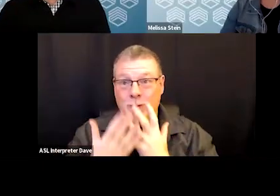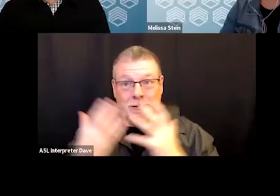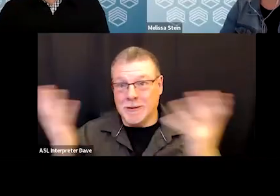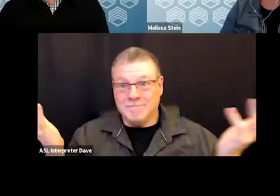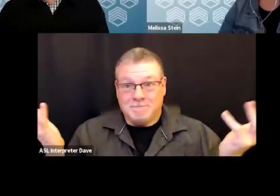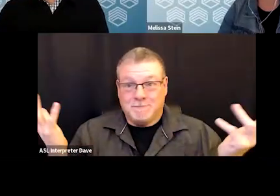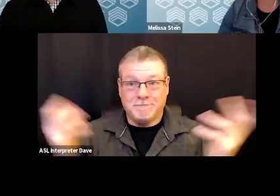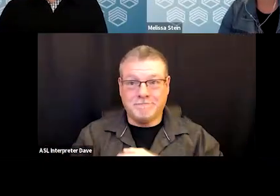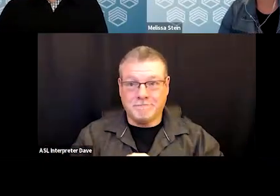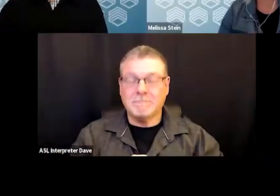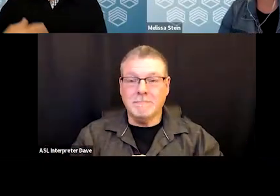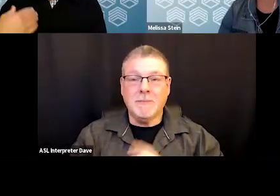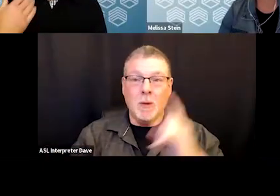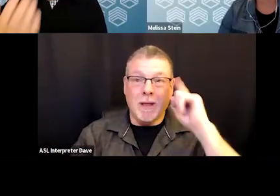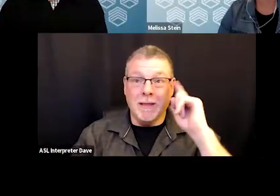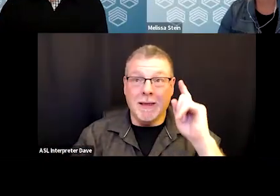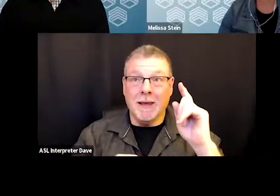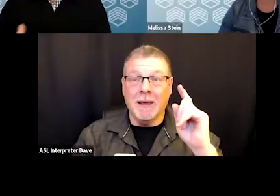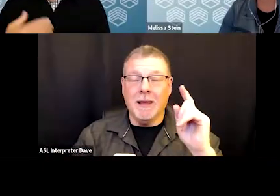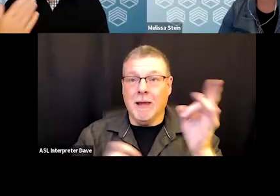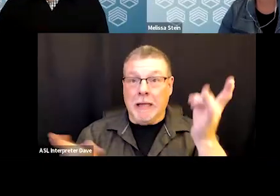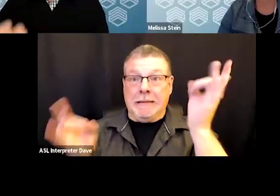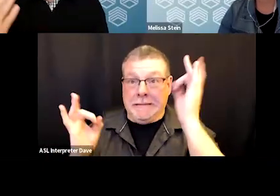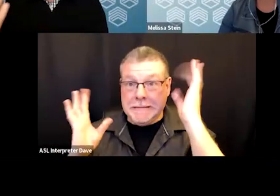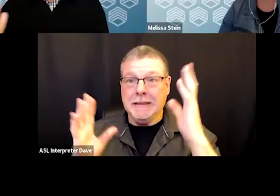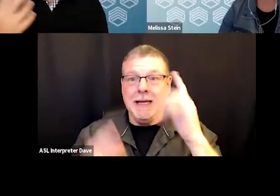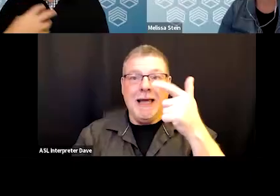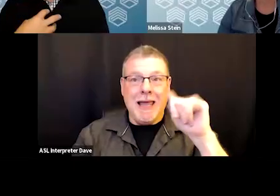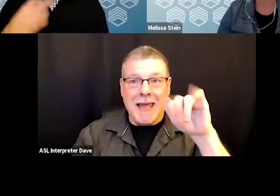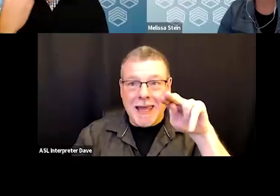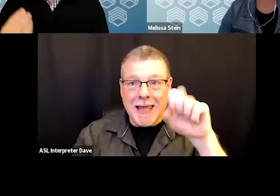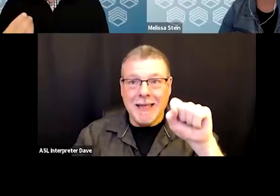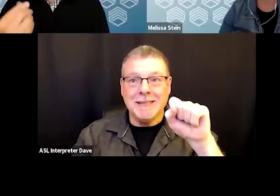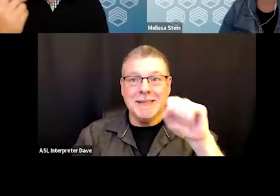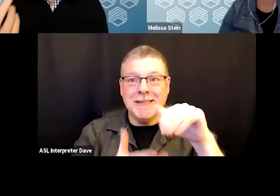So, I think it's incredible that the GAINS Center and SAMHSA has selected this subject